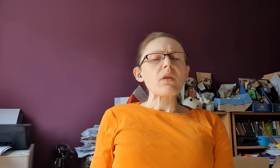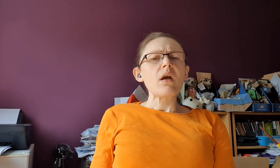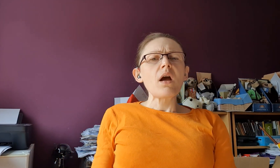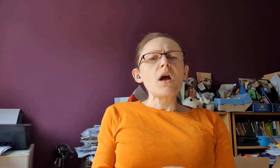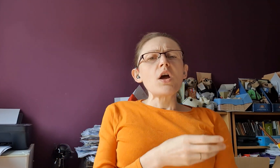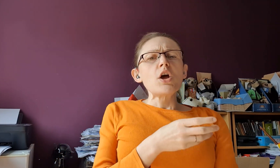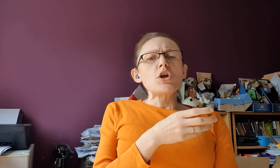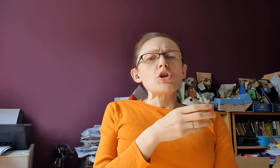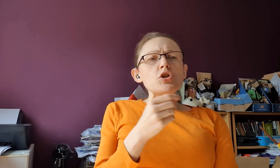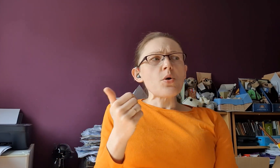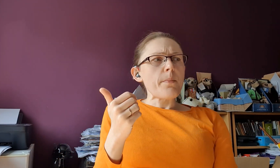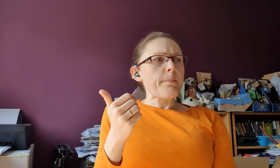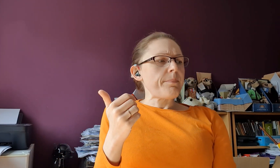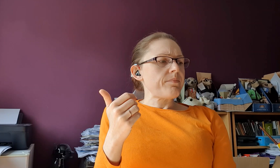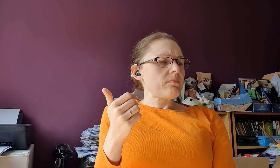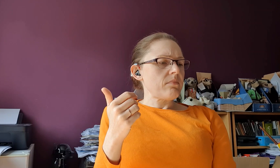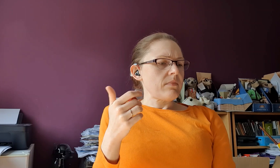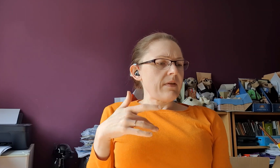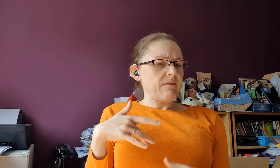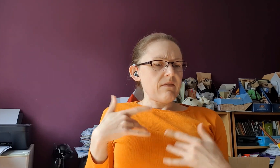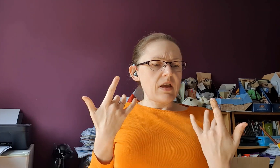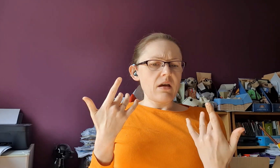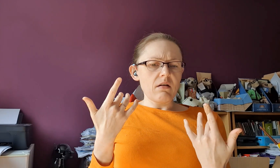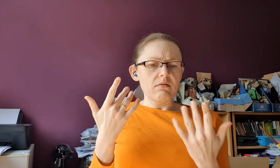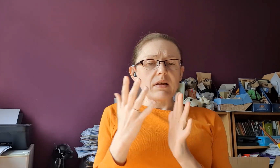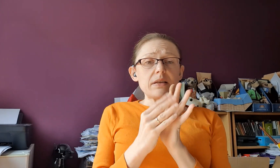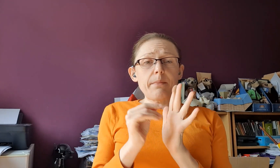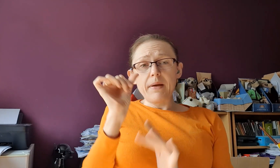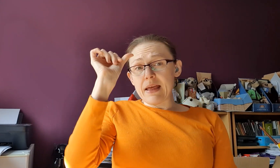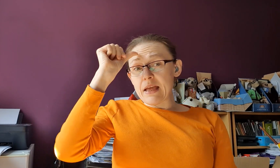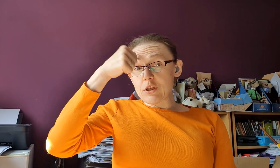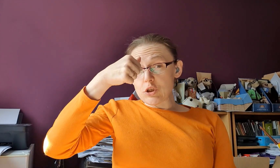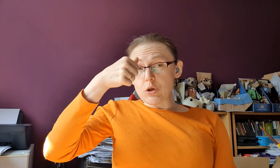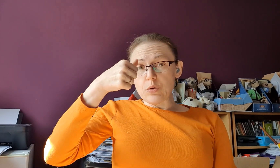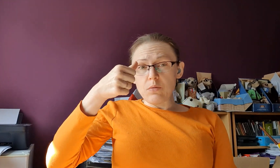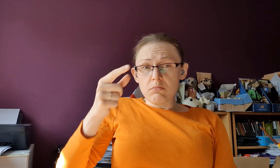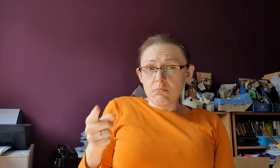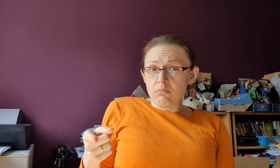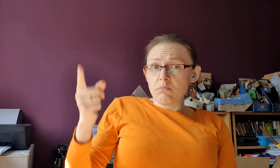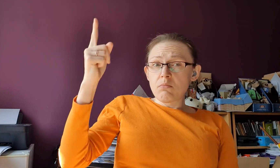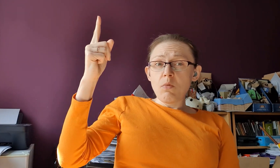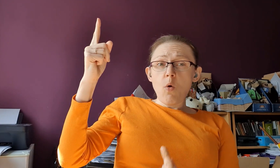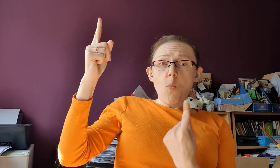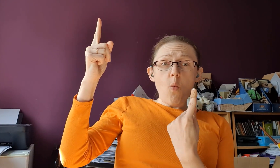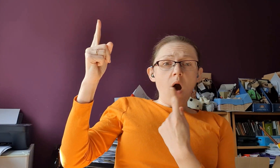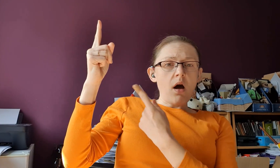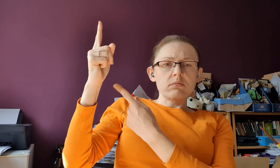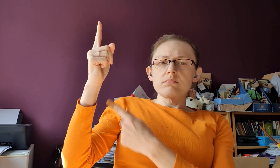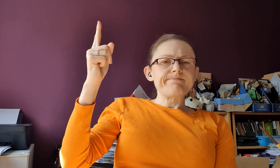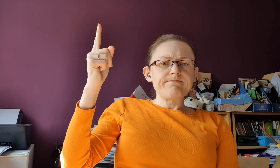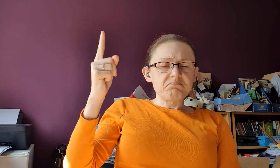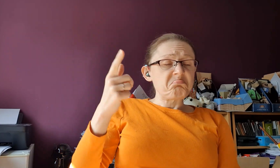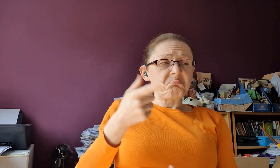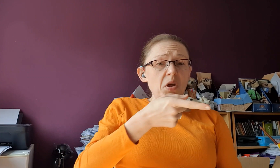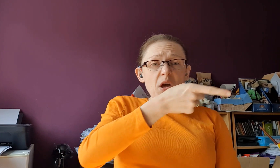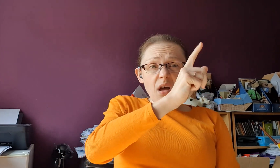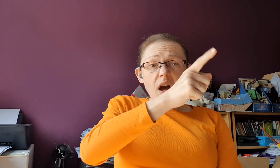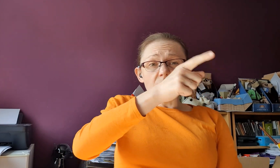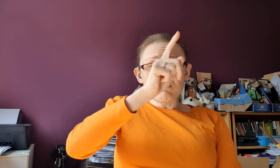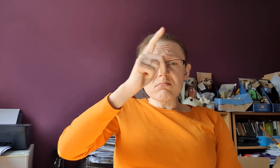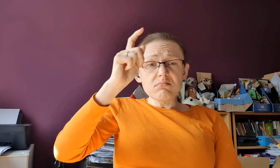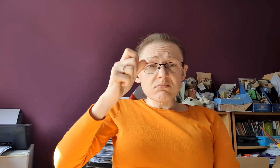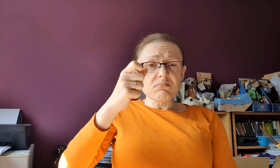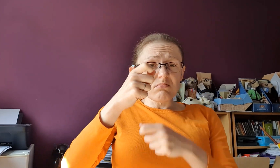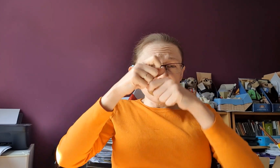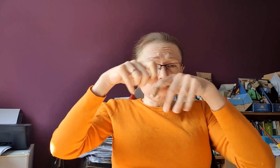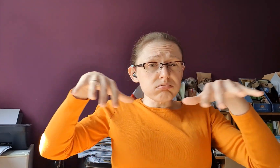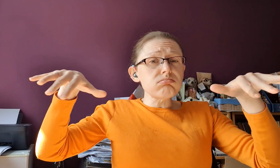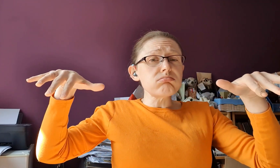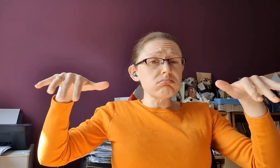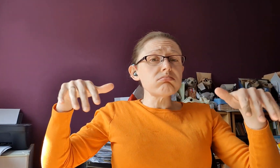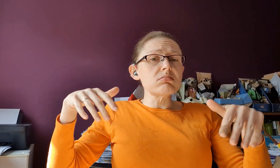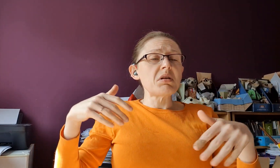Some, for example, Hindus, feel that there are multiple Gods some of there signs....